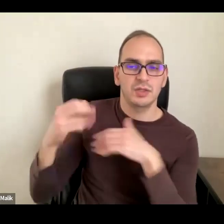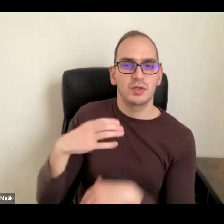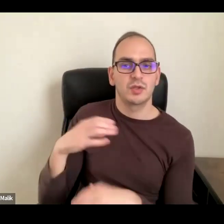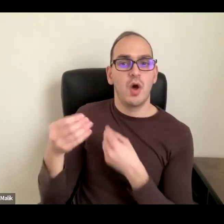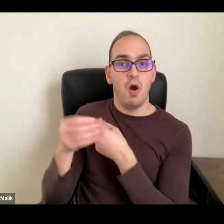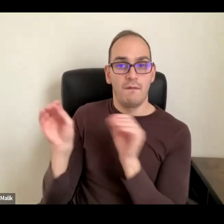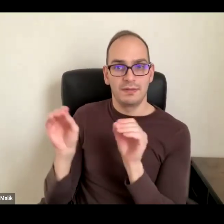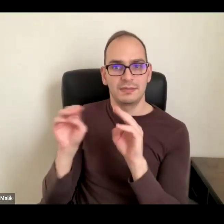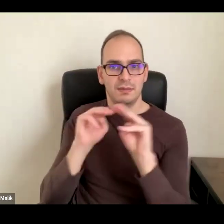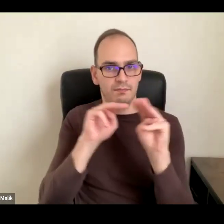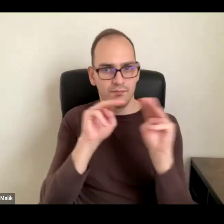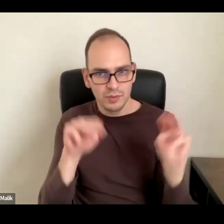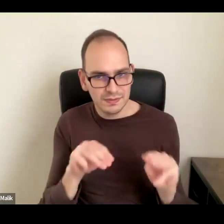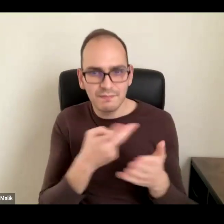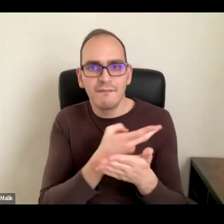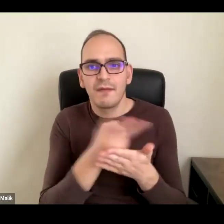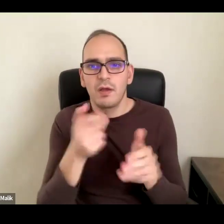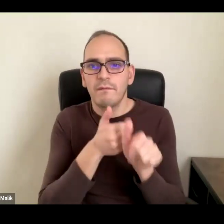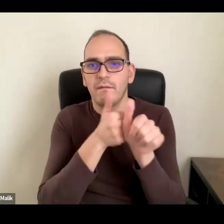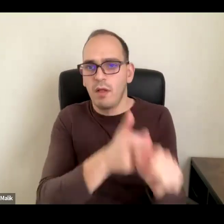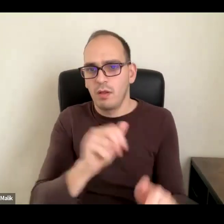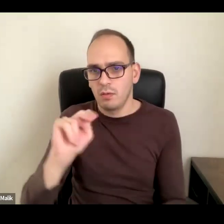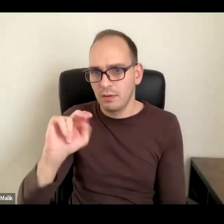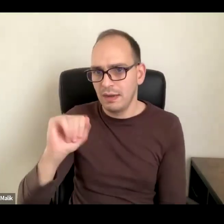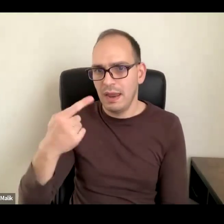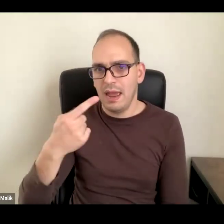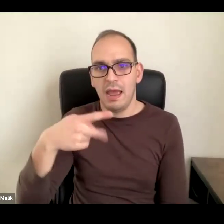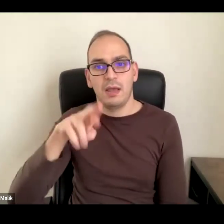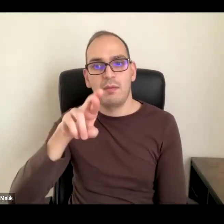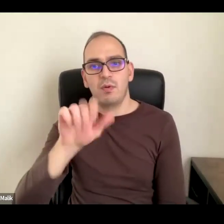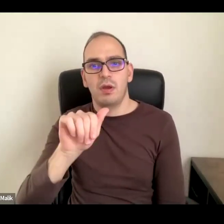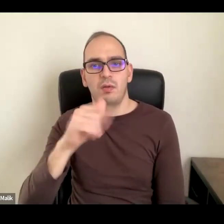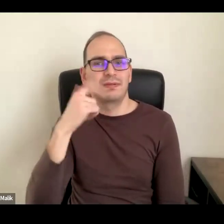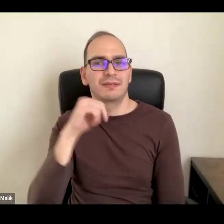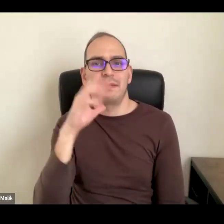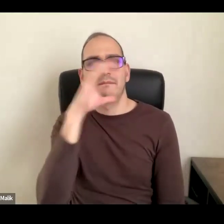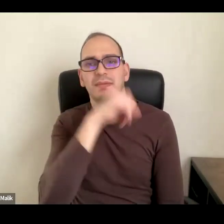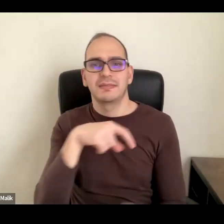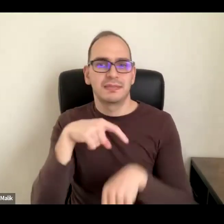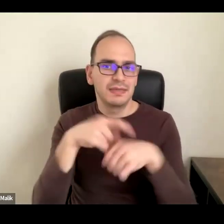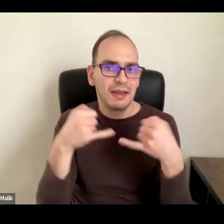a museum failed to comply with NAGPRA because it did not meet one of these deadlines or timelines,